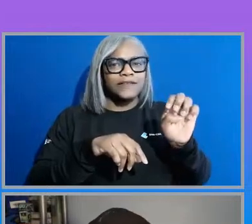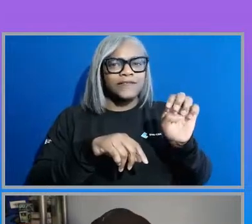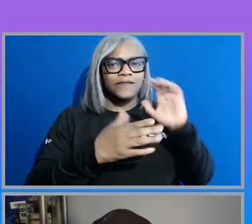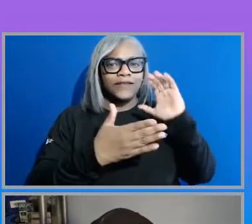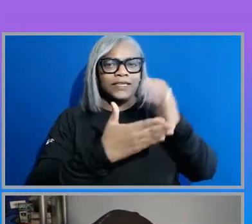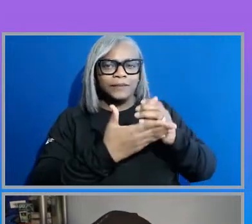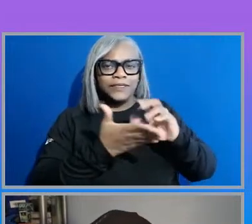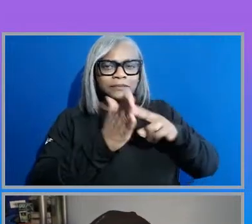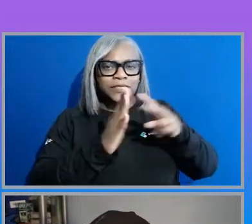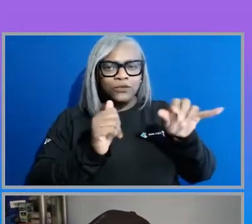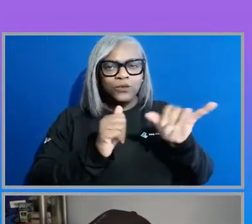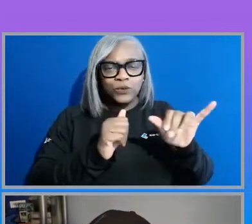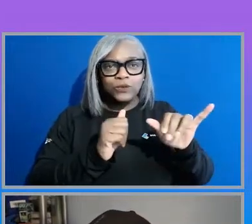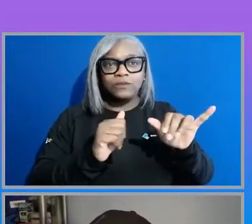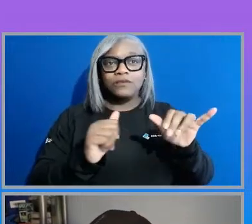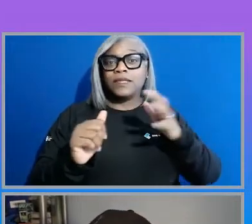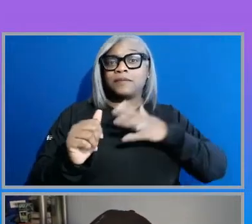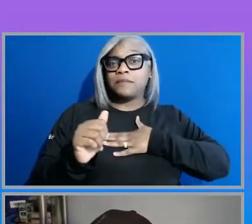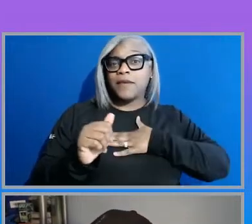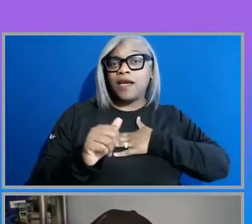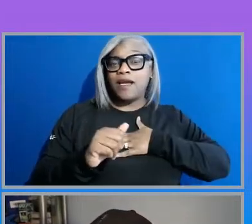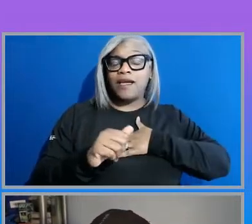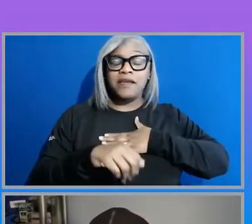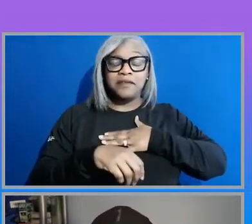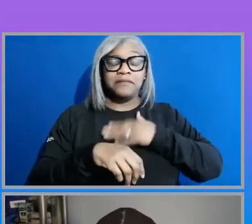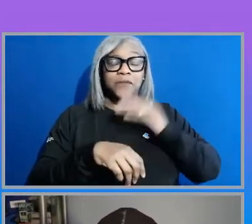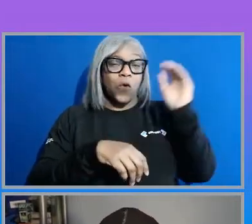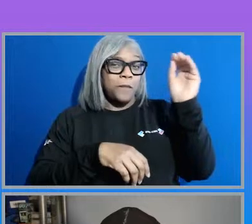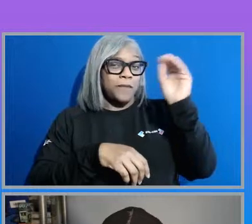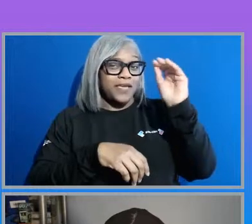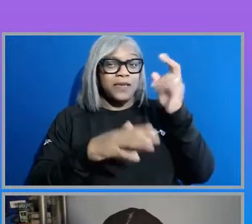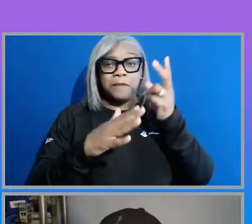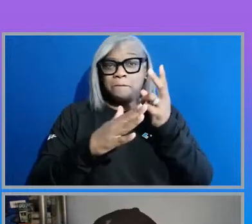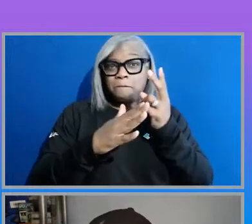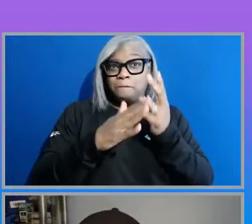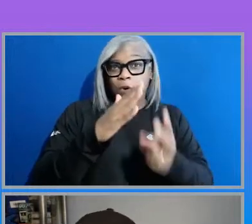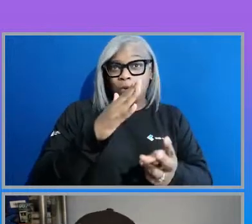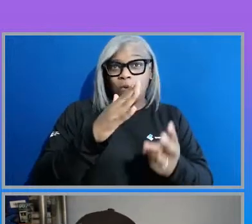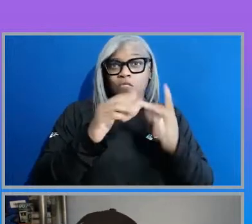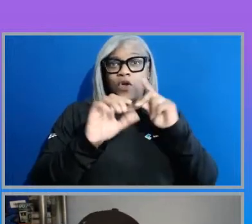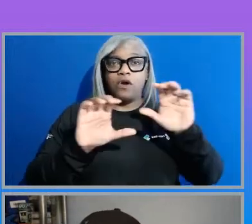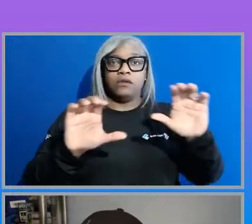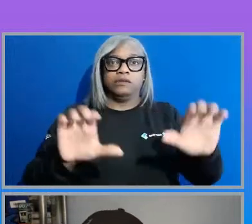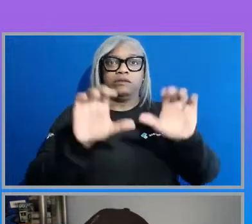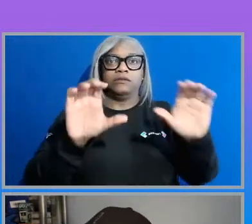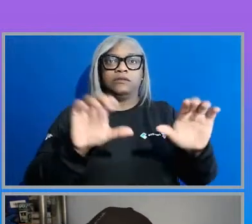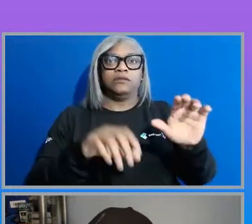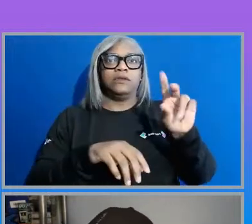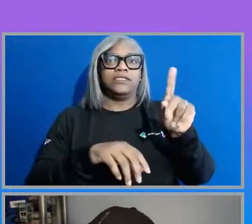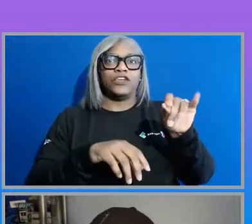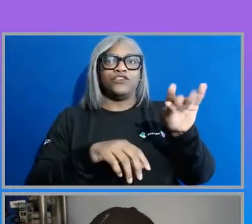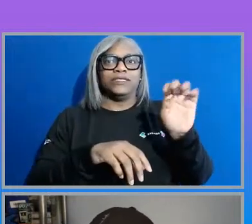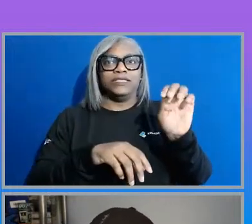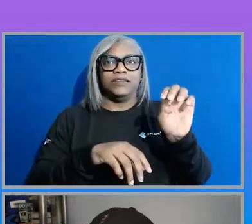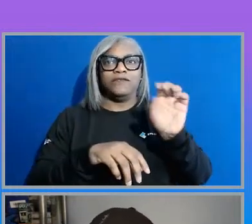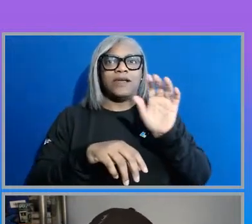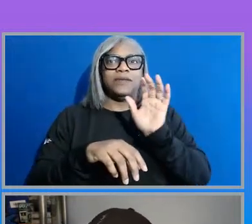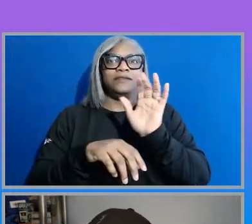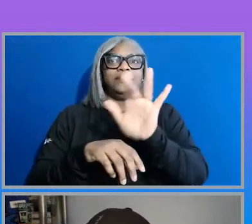case. In my opinion these two images are both decorative. So I'm going to select all. All